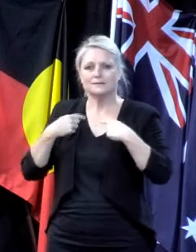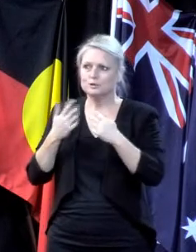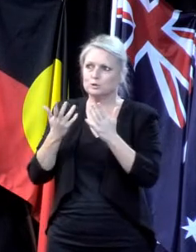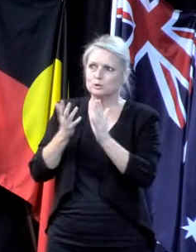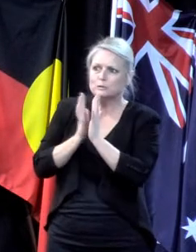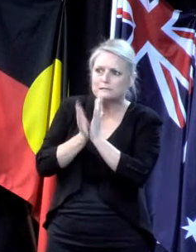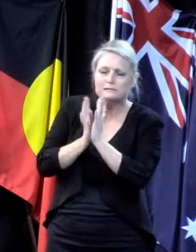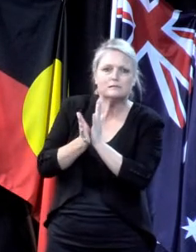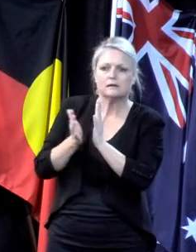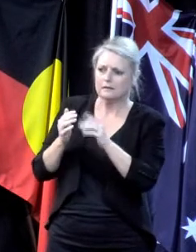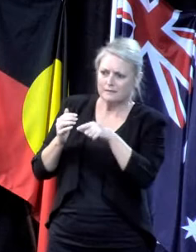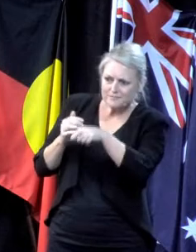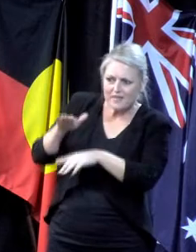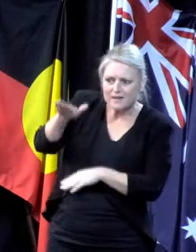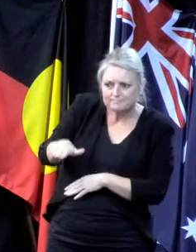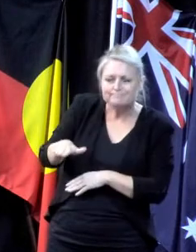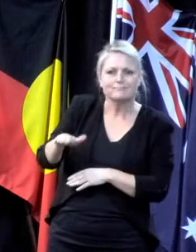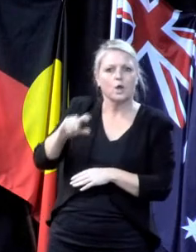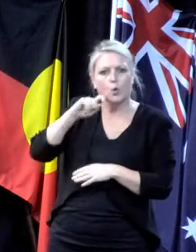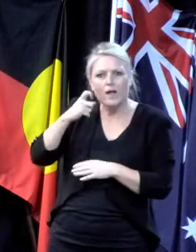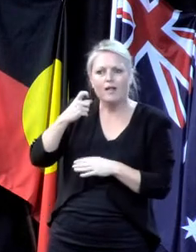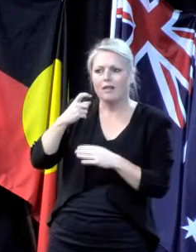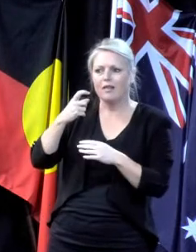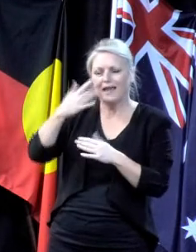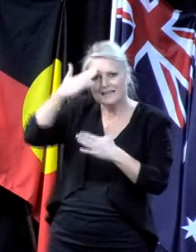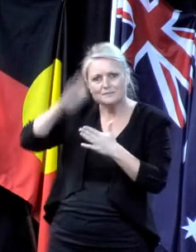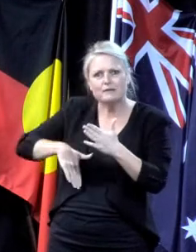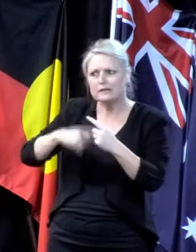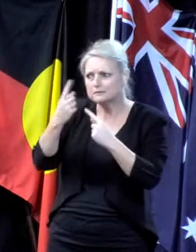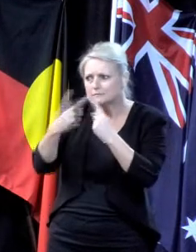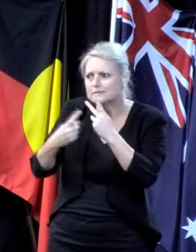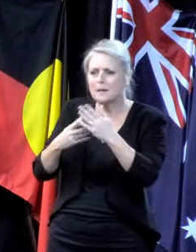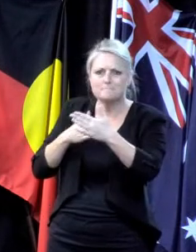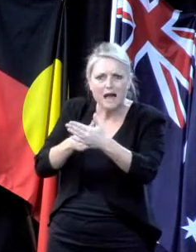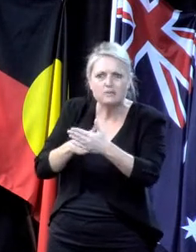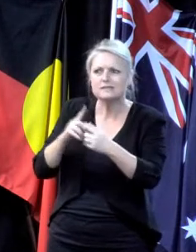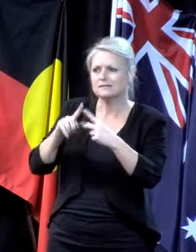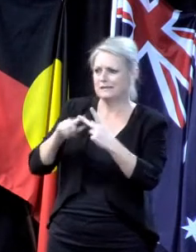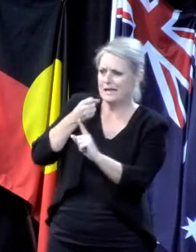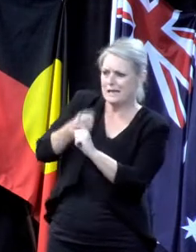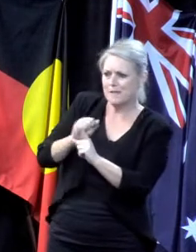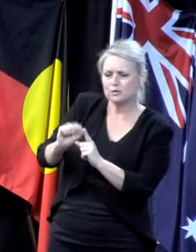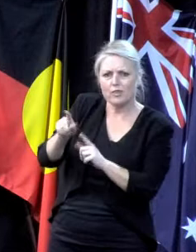how many barriers they experience, how many impacts they have. There is very little scope in there to actually talk about the strengths